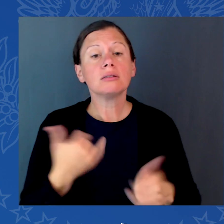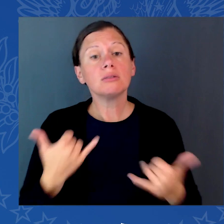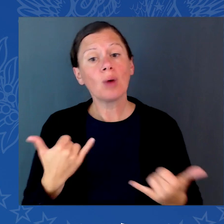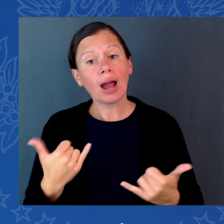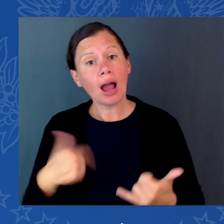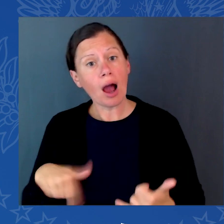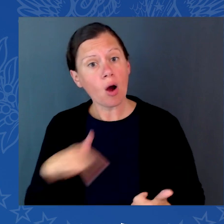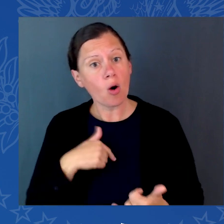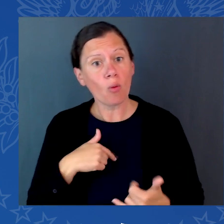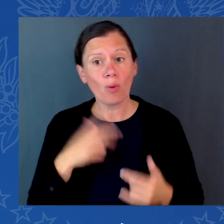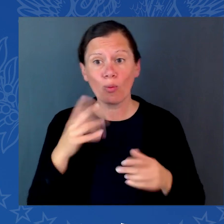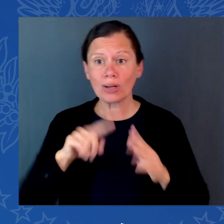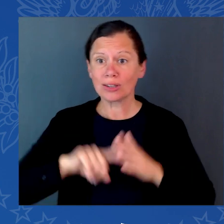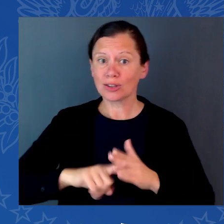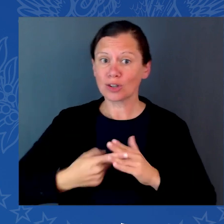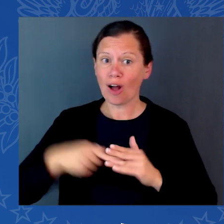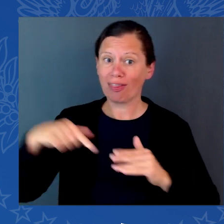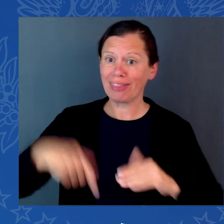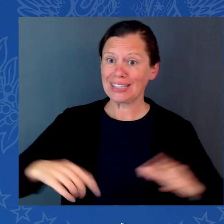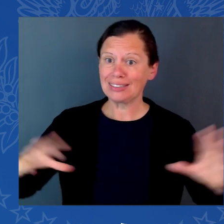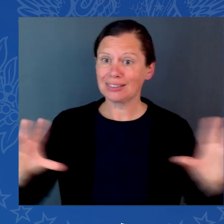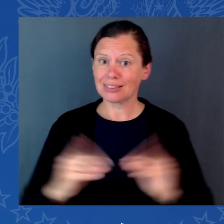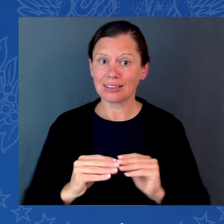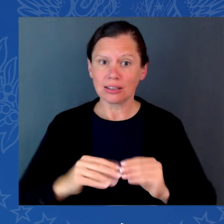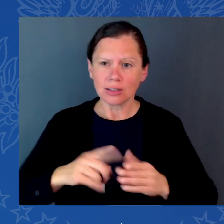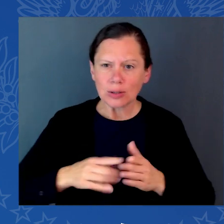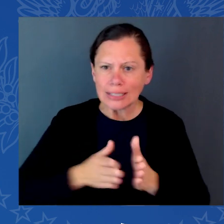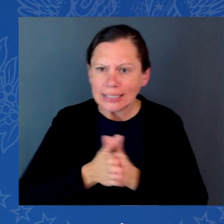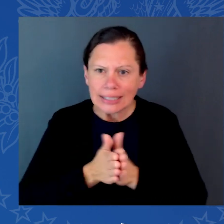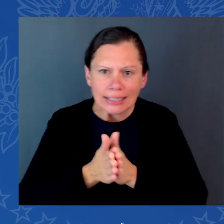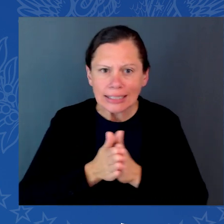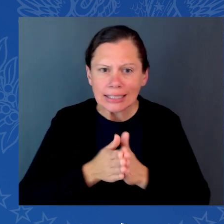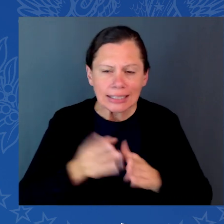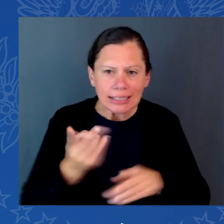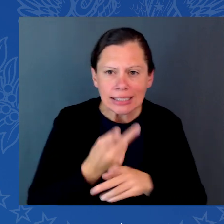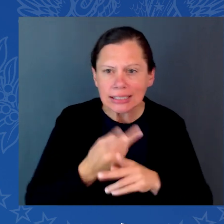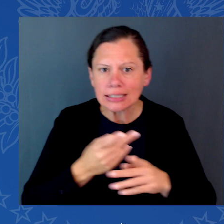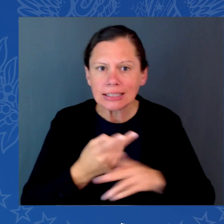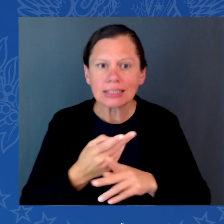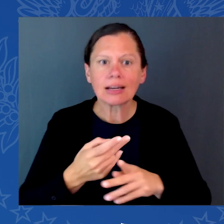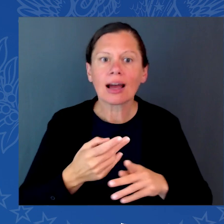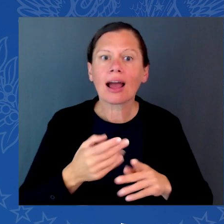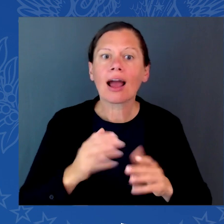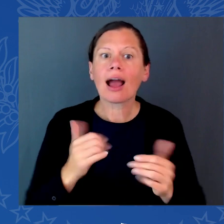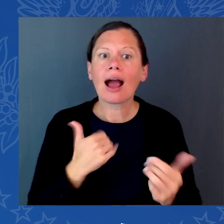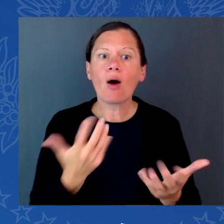On this historic occasion, I congratulate all the leaders,